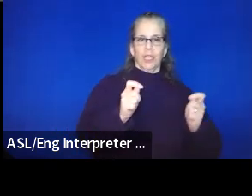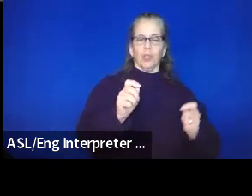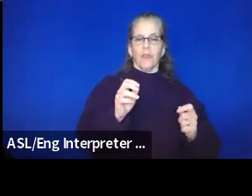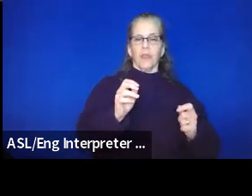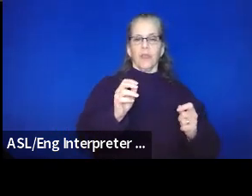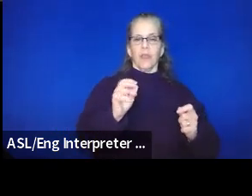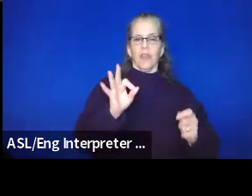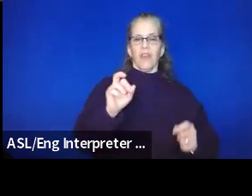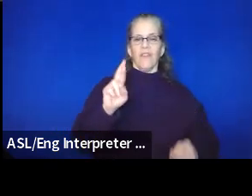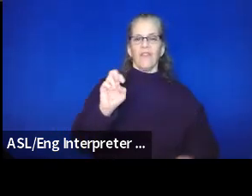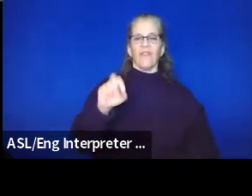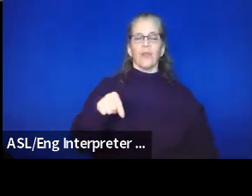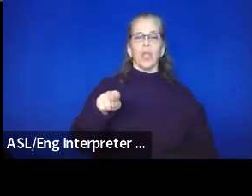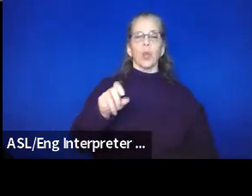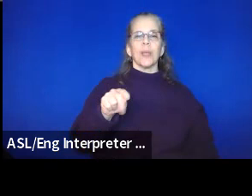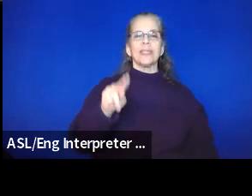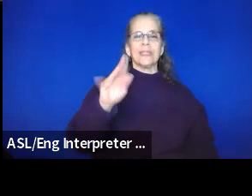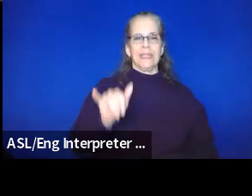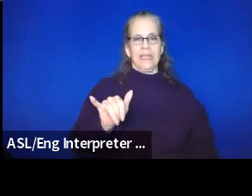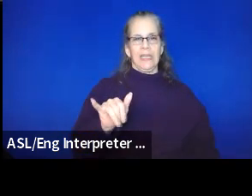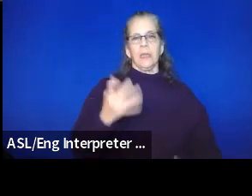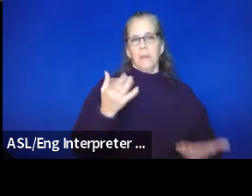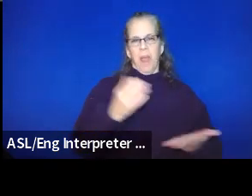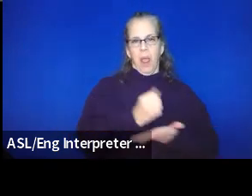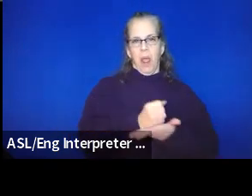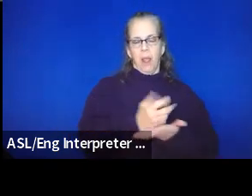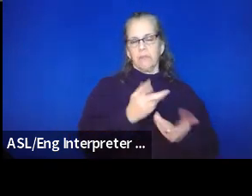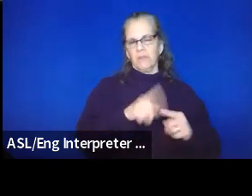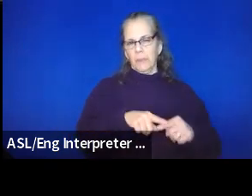This next question here, and this might be something that maybe would